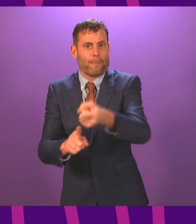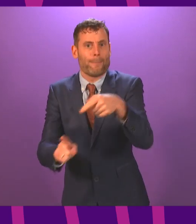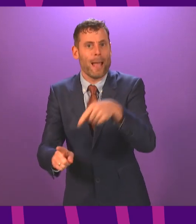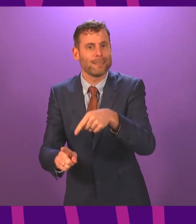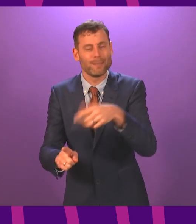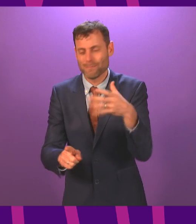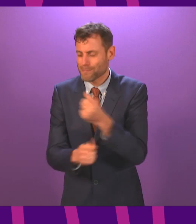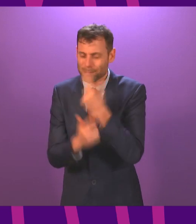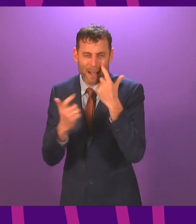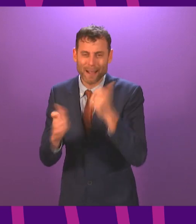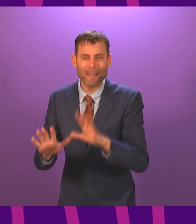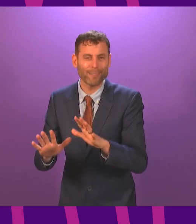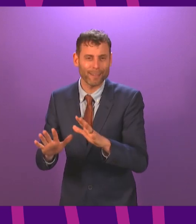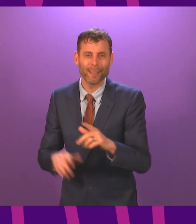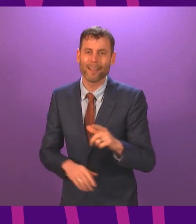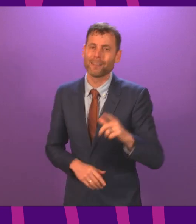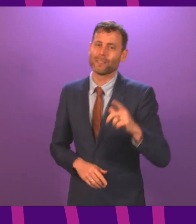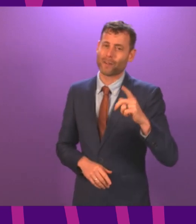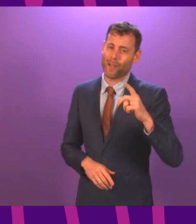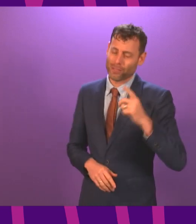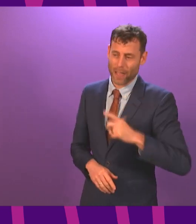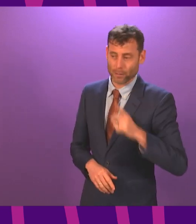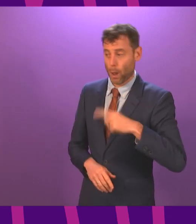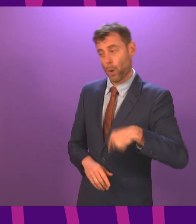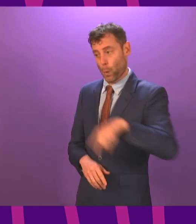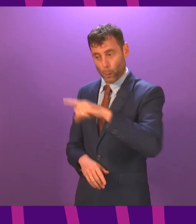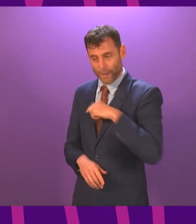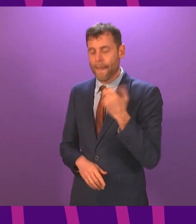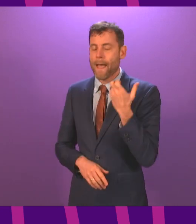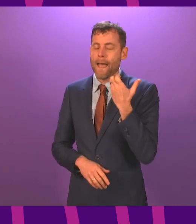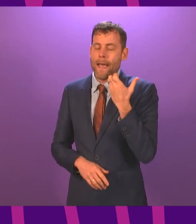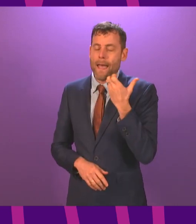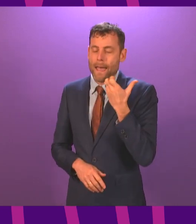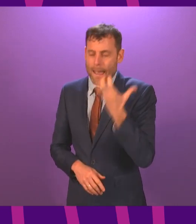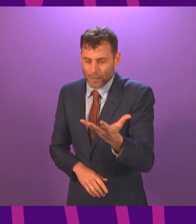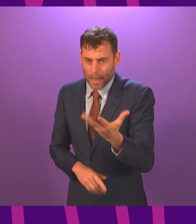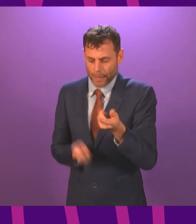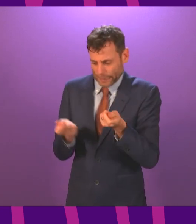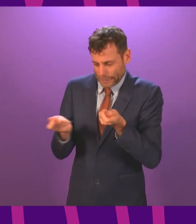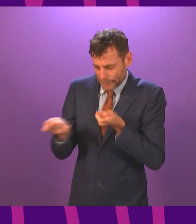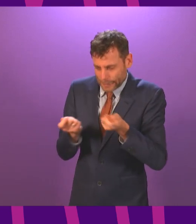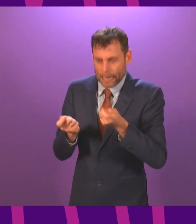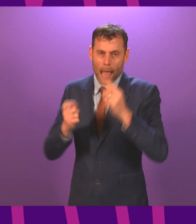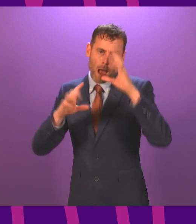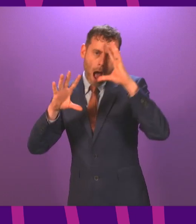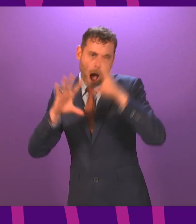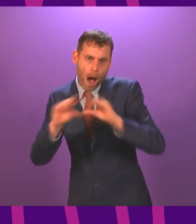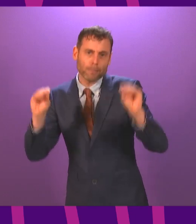can. That is also why we have taken the approach—almost every day of the pandemic—of updating the